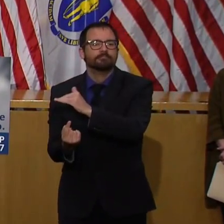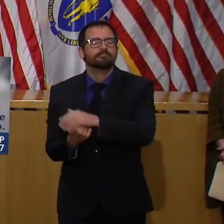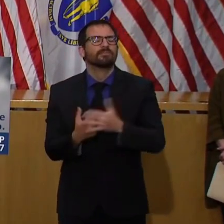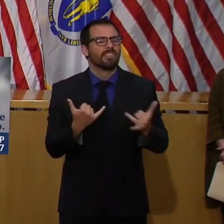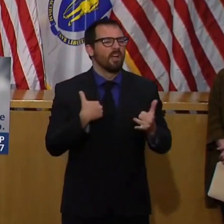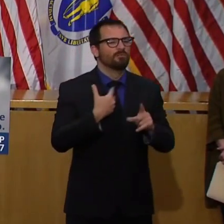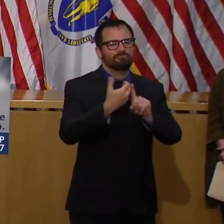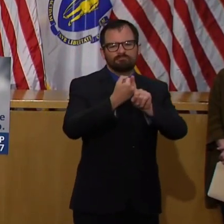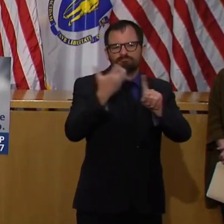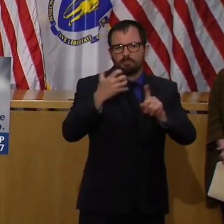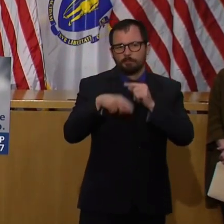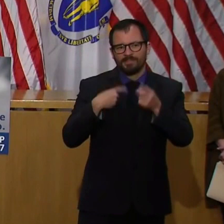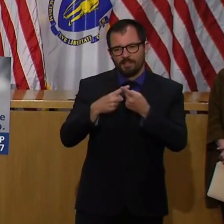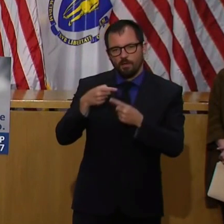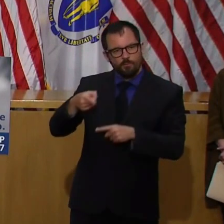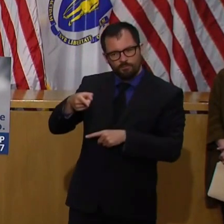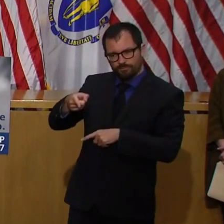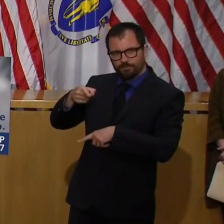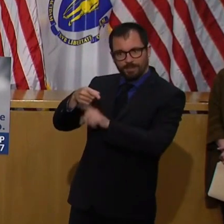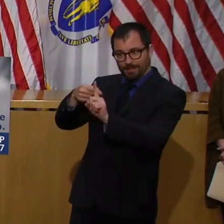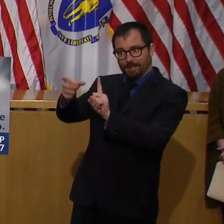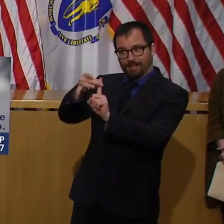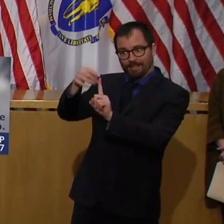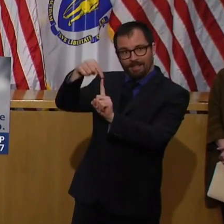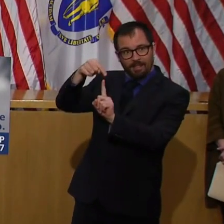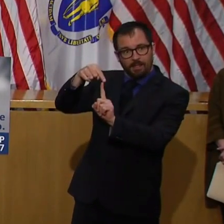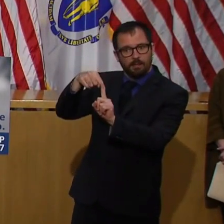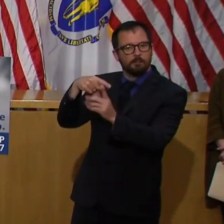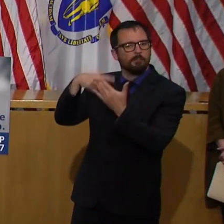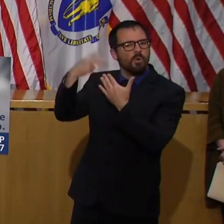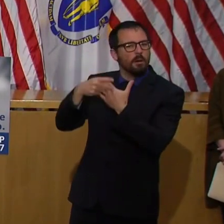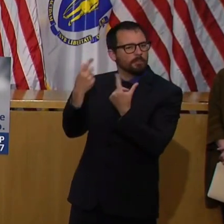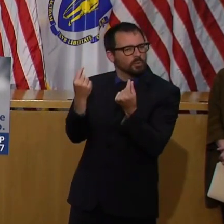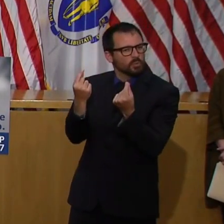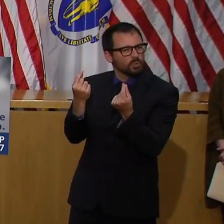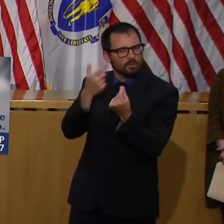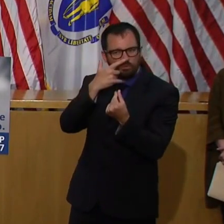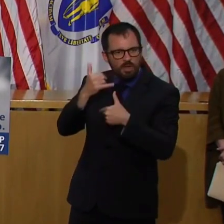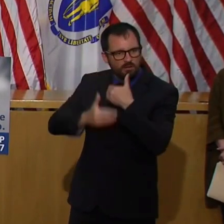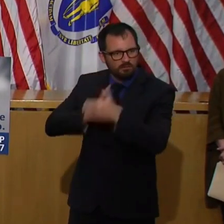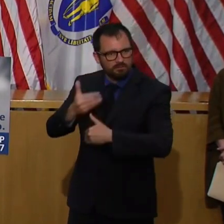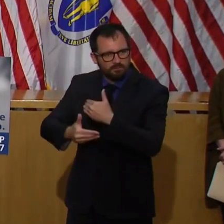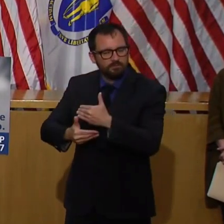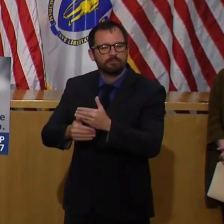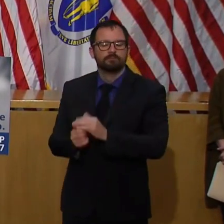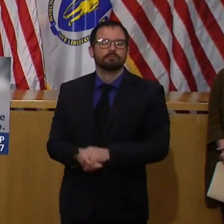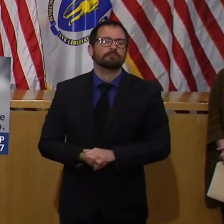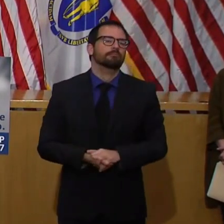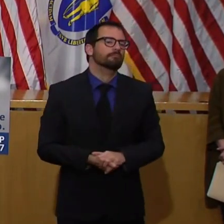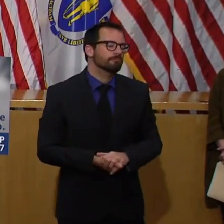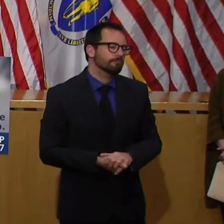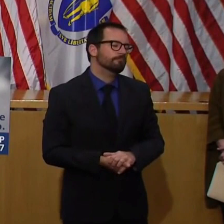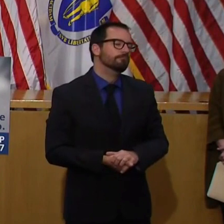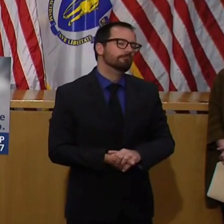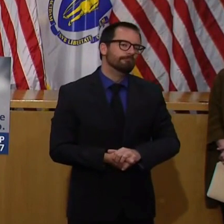HOW CONTACT TRACING WORKS AND WHAT WE HAVE BEEN UP TO AND WHAT THE RESULTS ARE SO FAR AND HOW WE SEE THE FUTURE WITH